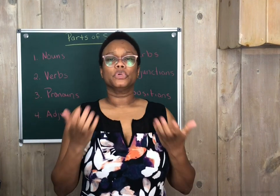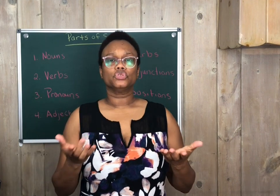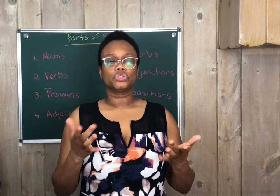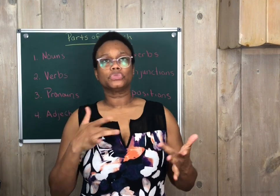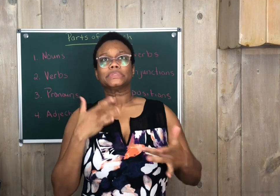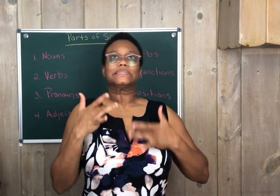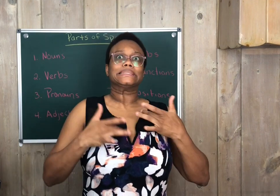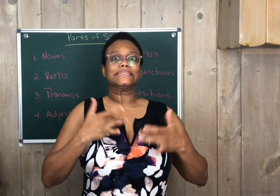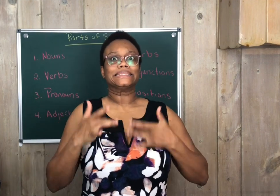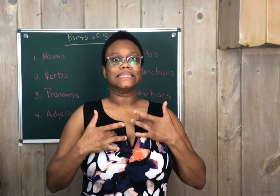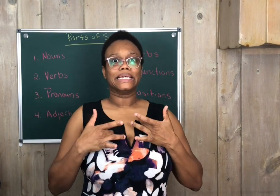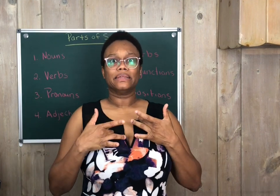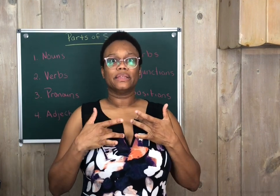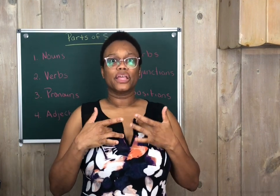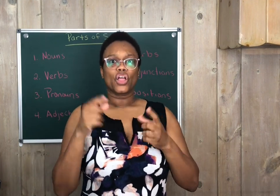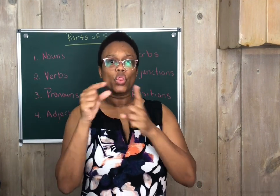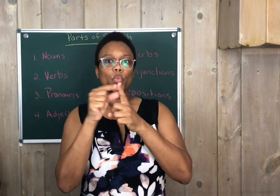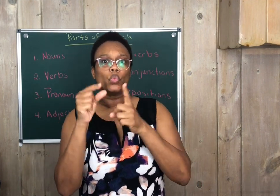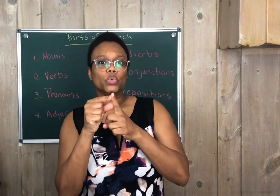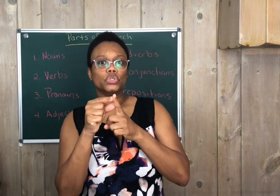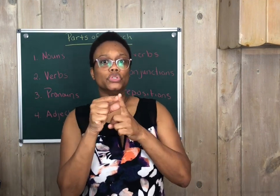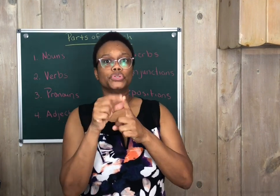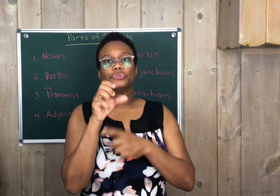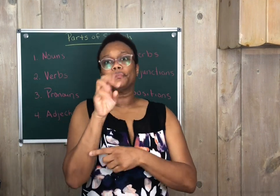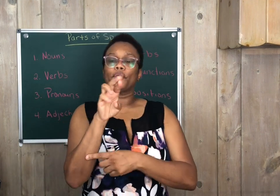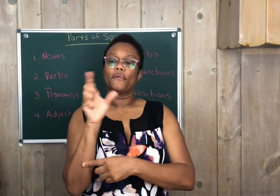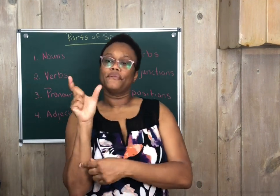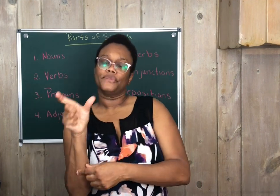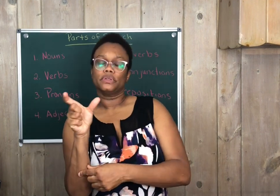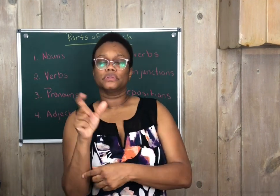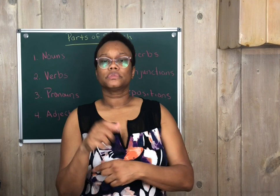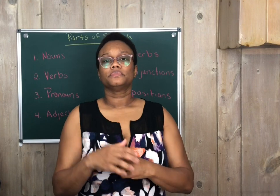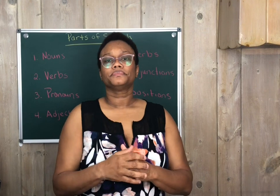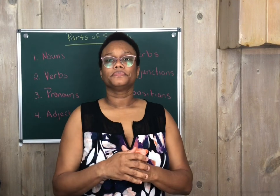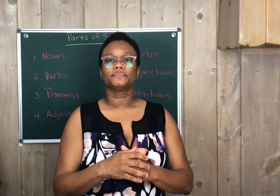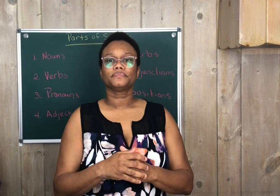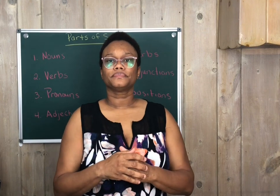It just depends on how much emotion you want to show in your words or phrase